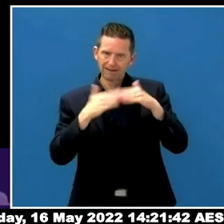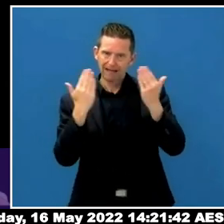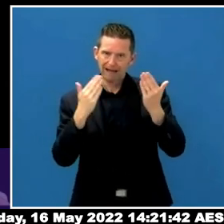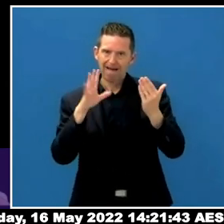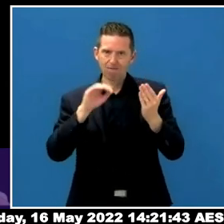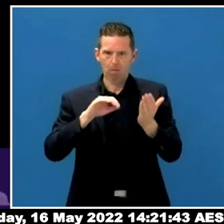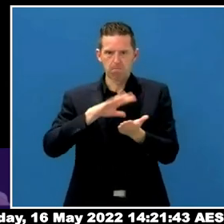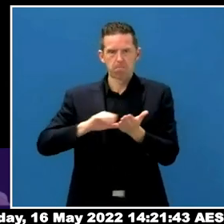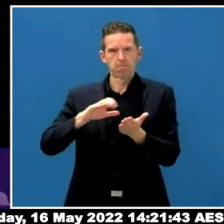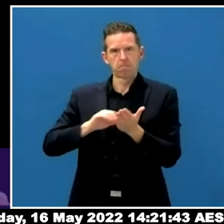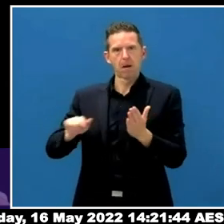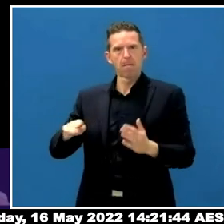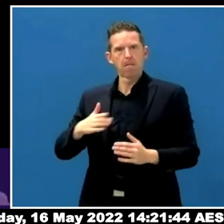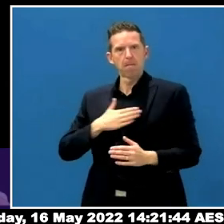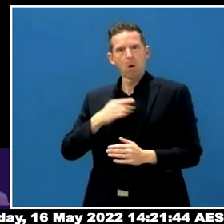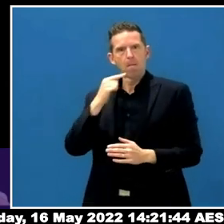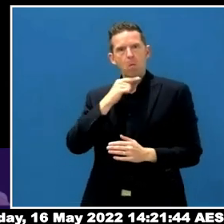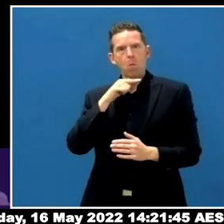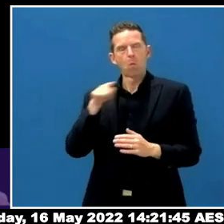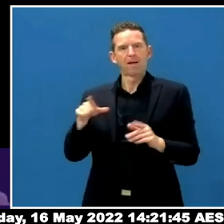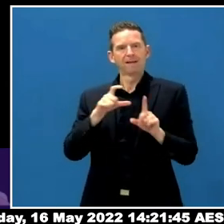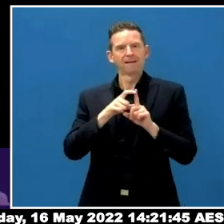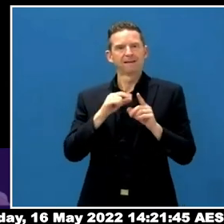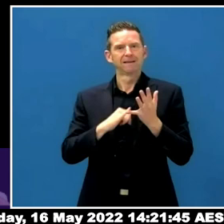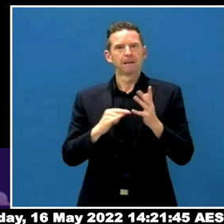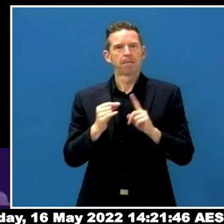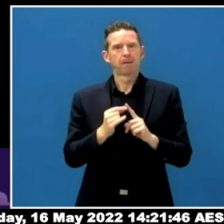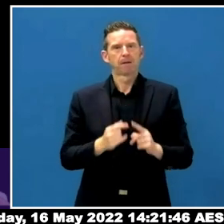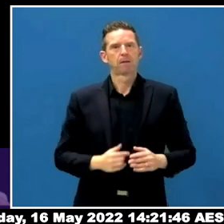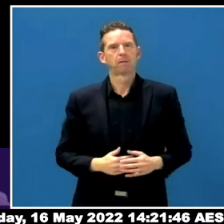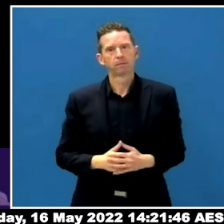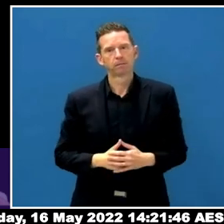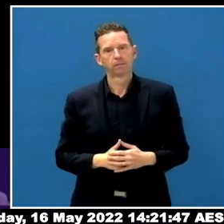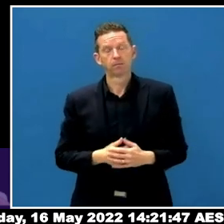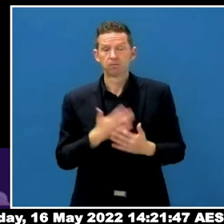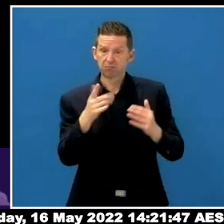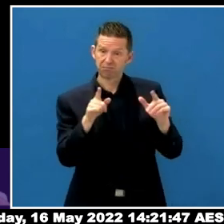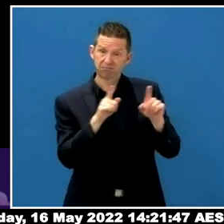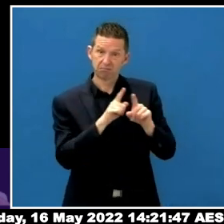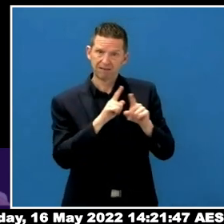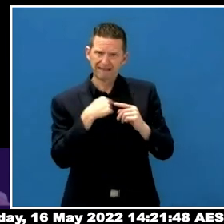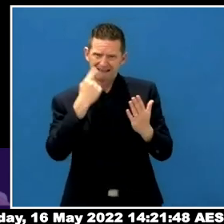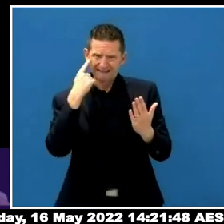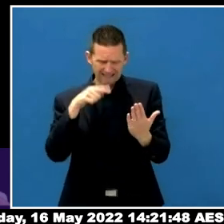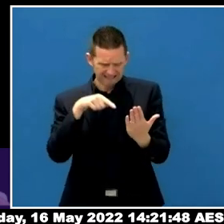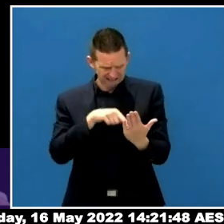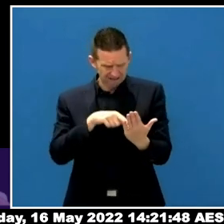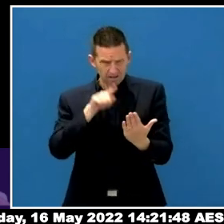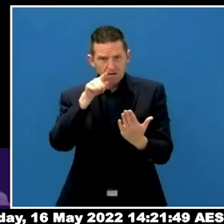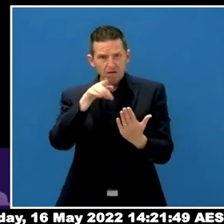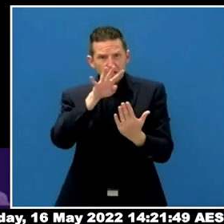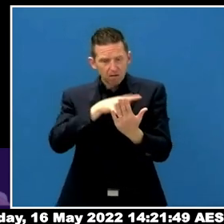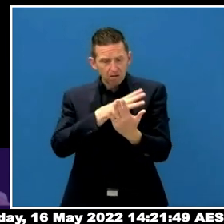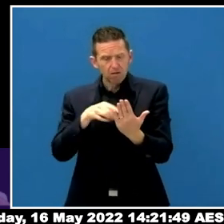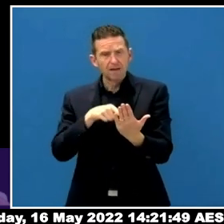pension. MR FOGARTY: And was - I've also noticed it says here: "Simon will enjoy 1:1 Saturday events"